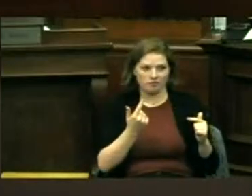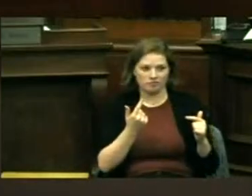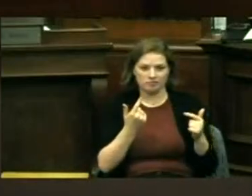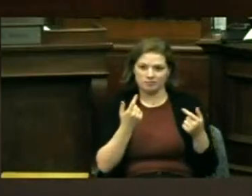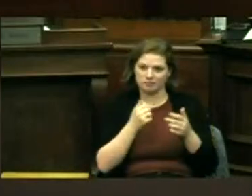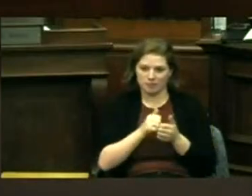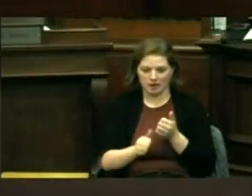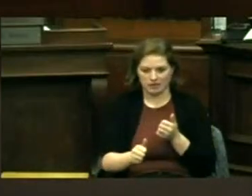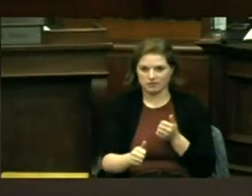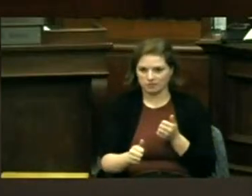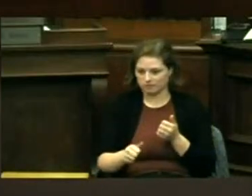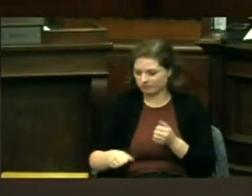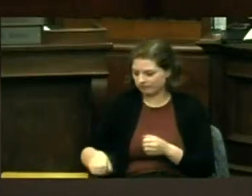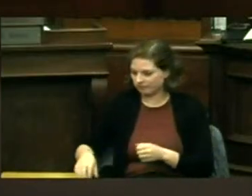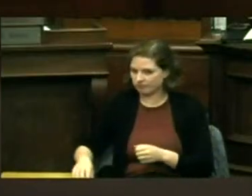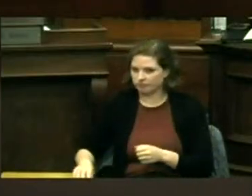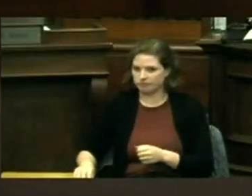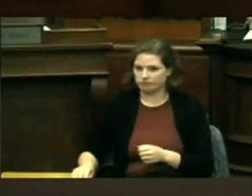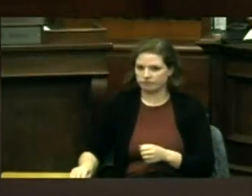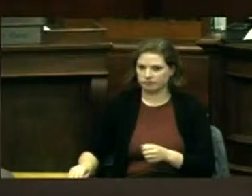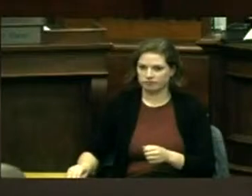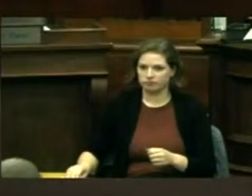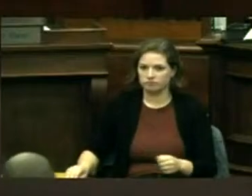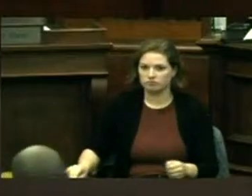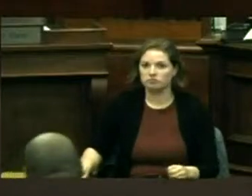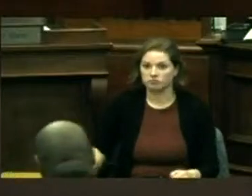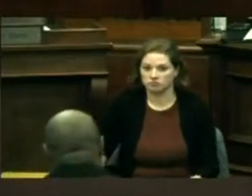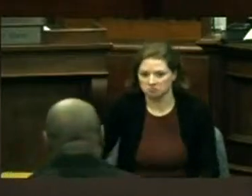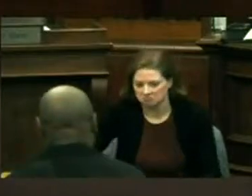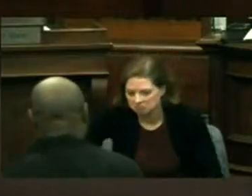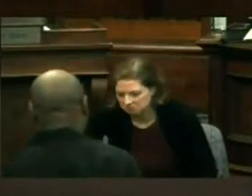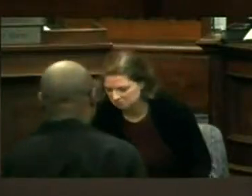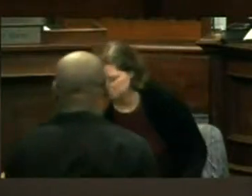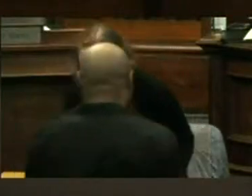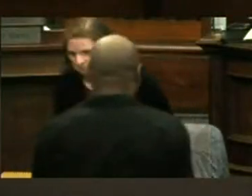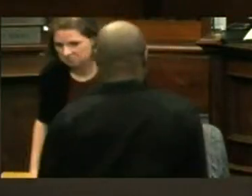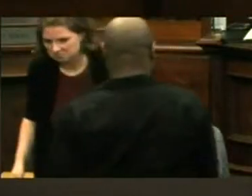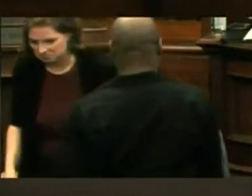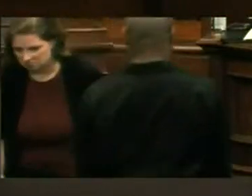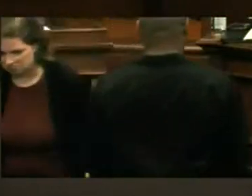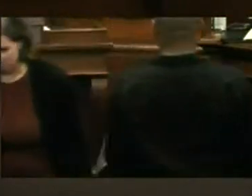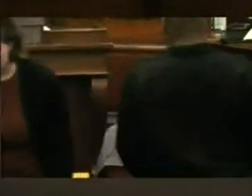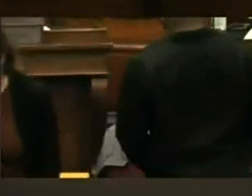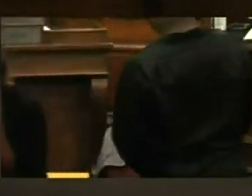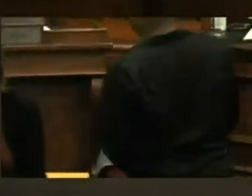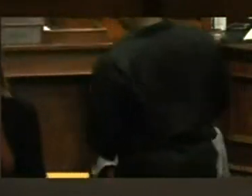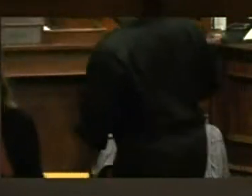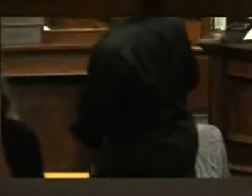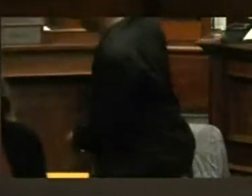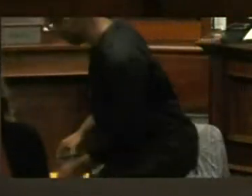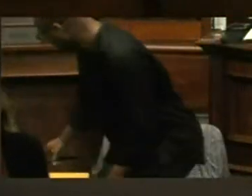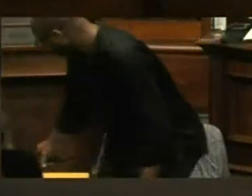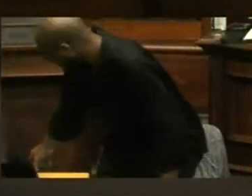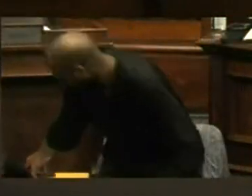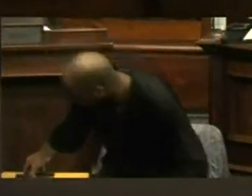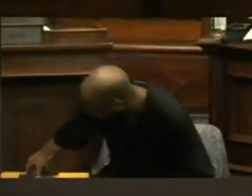Second. All in favor? Aye. And